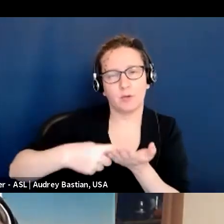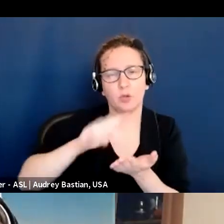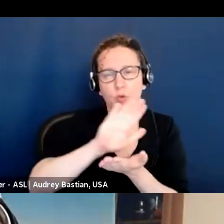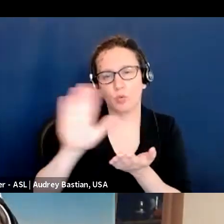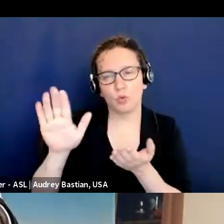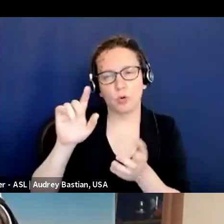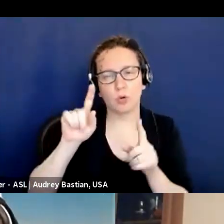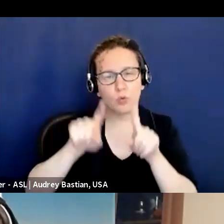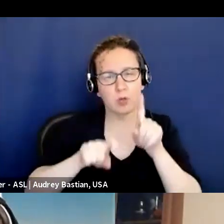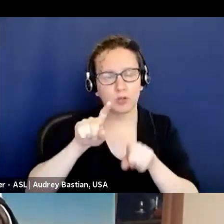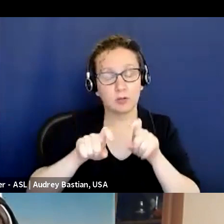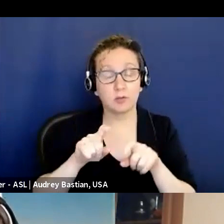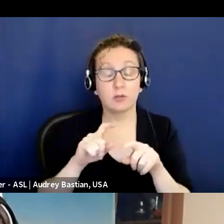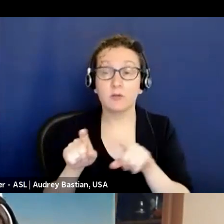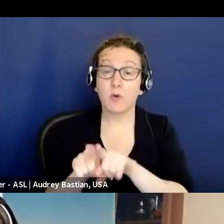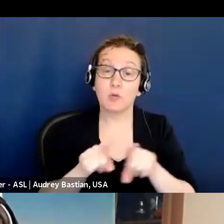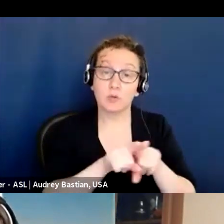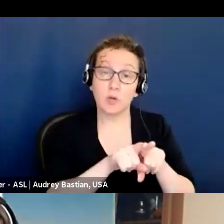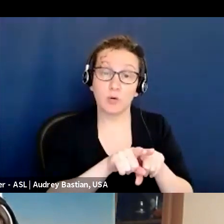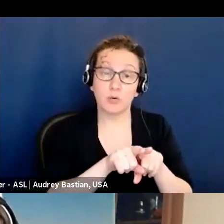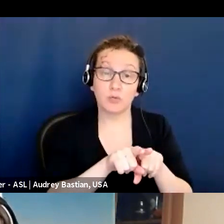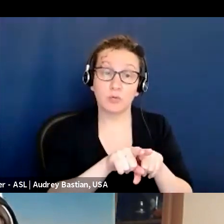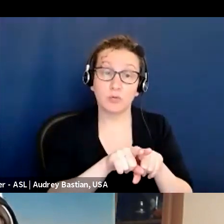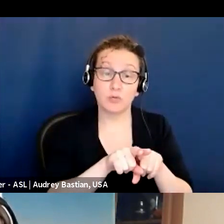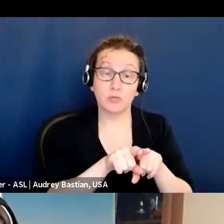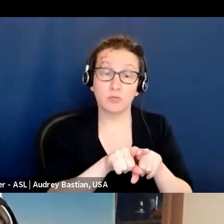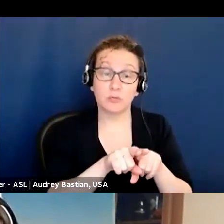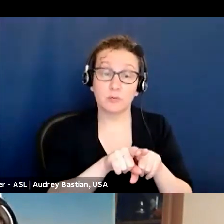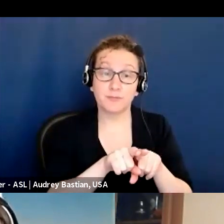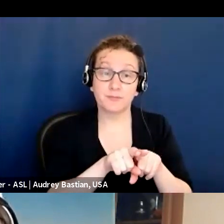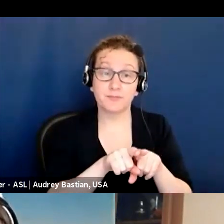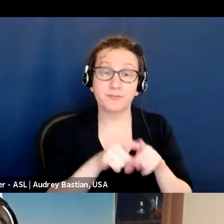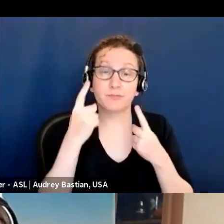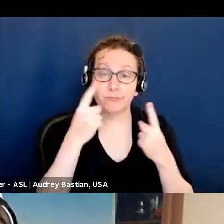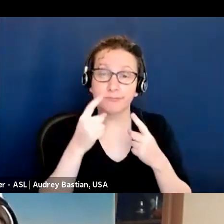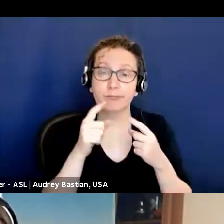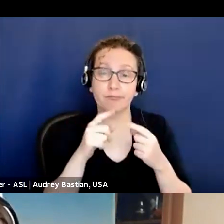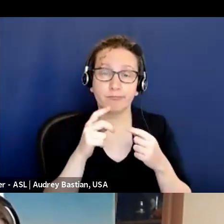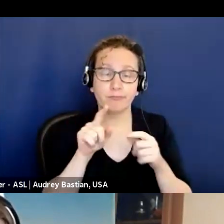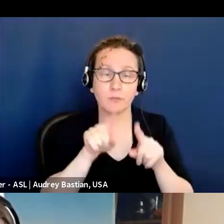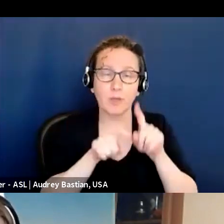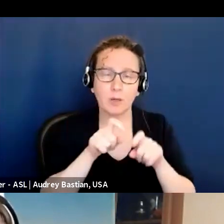But yeah. And we've also considered your questions that we've seen on the